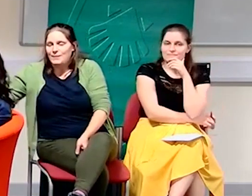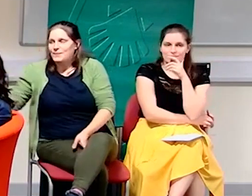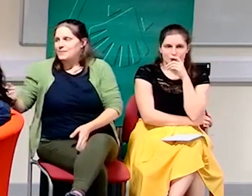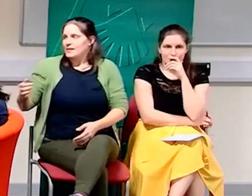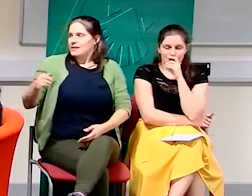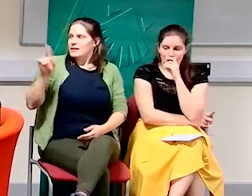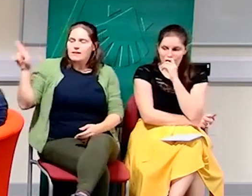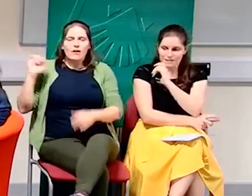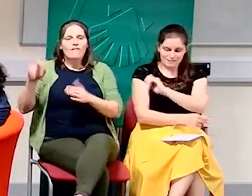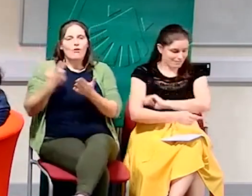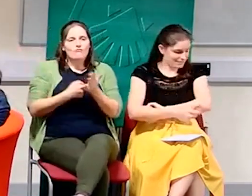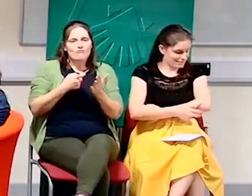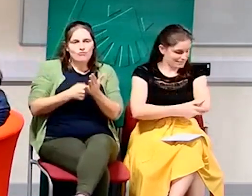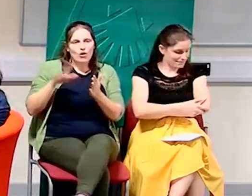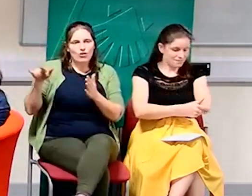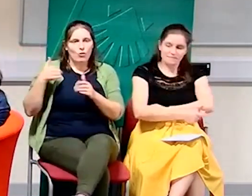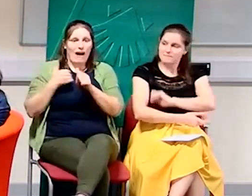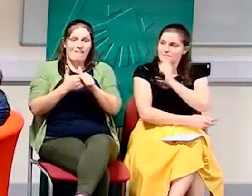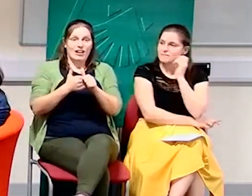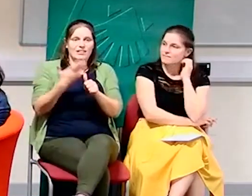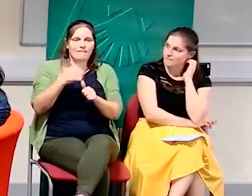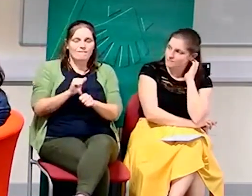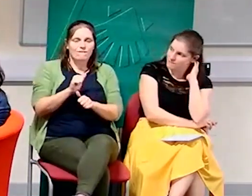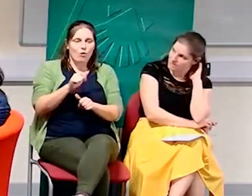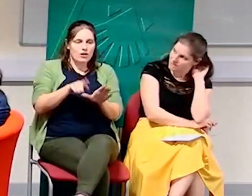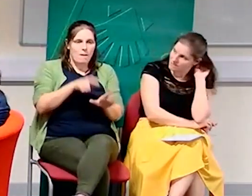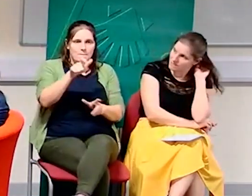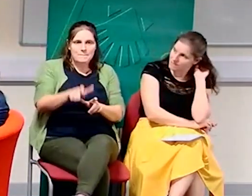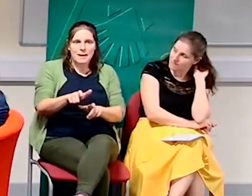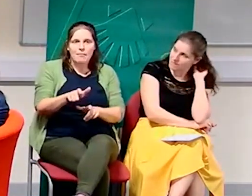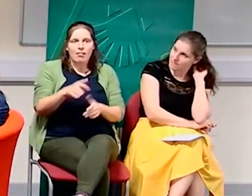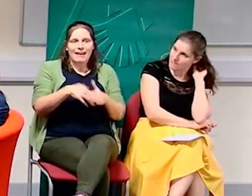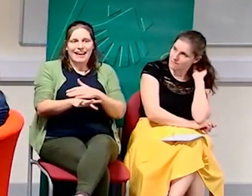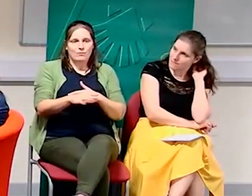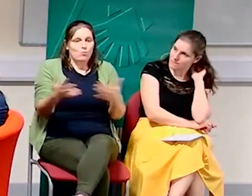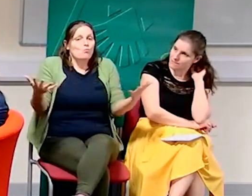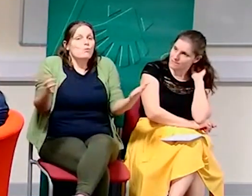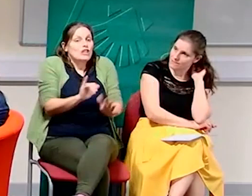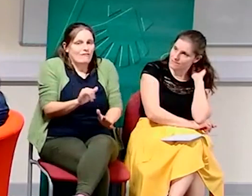terms of ensuring that young people get the appropriate provision in those settings yeah